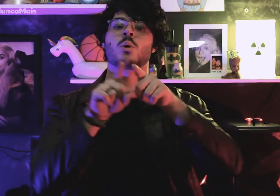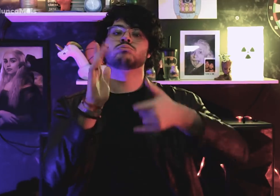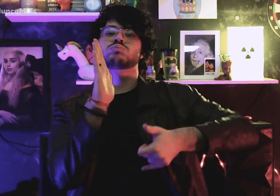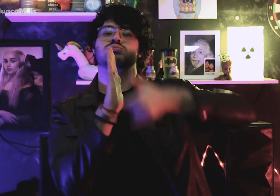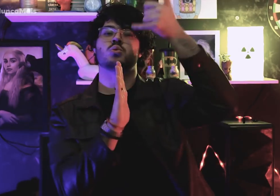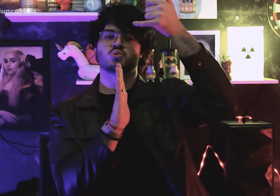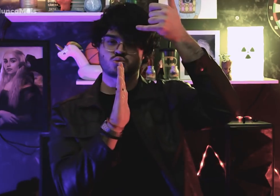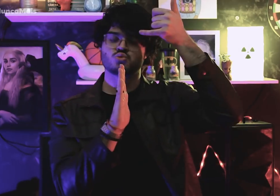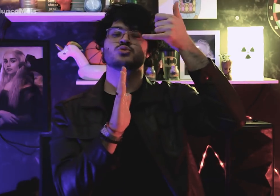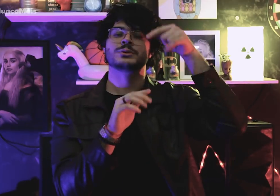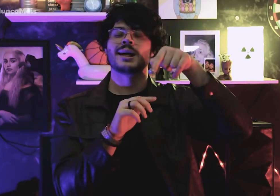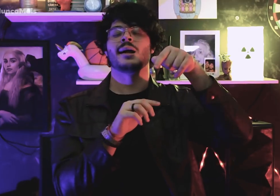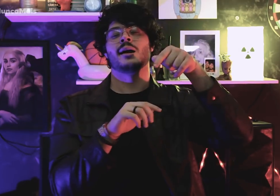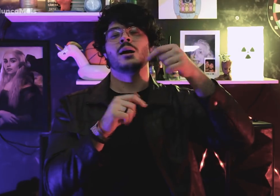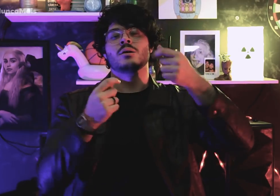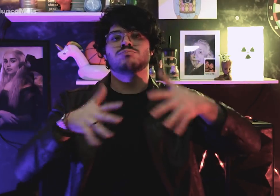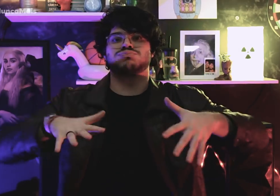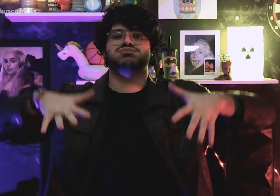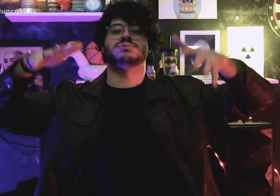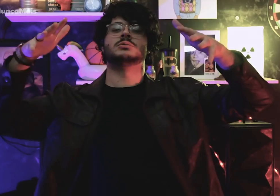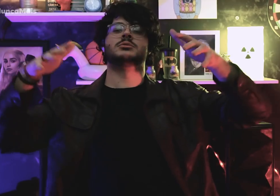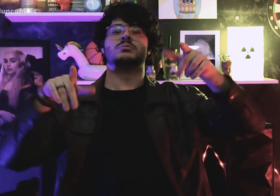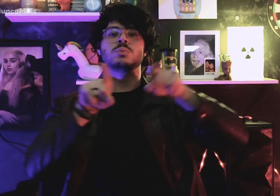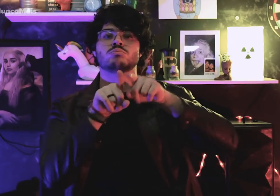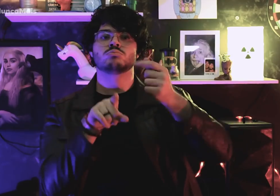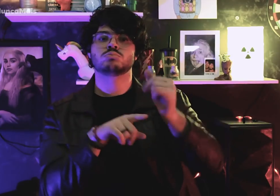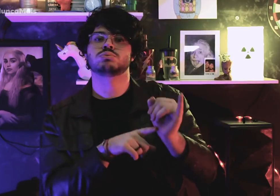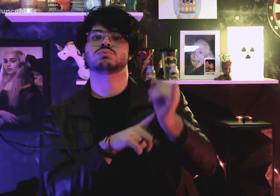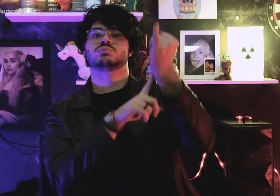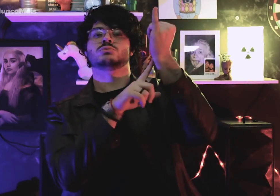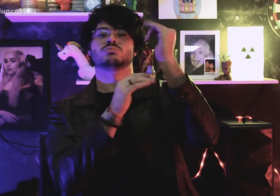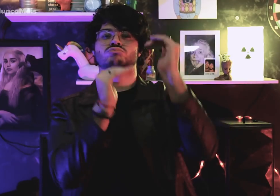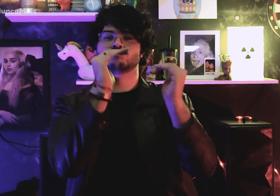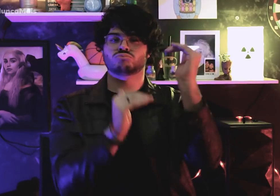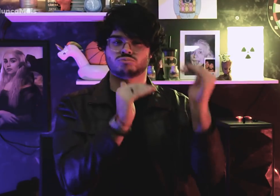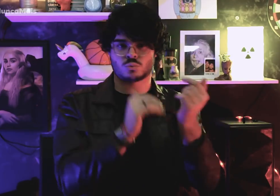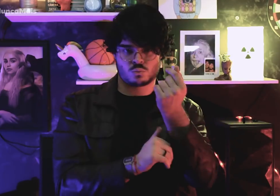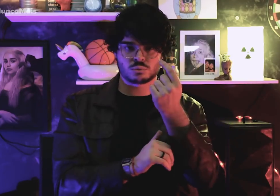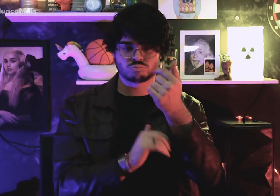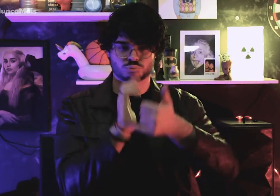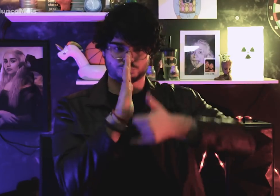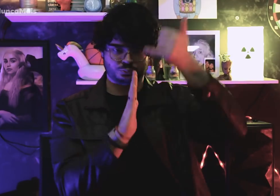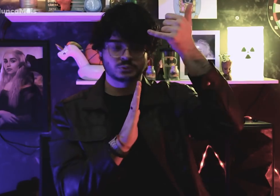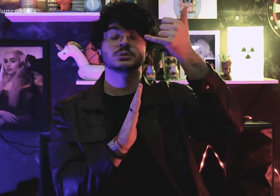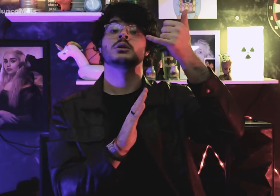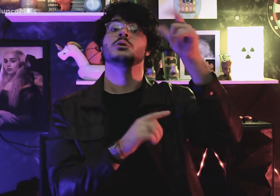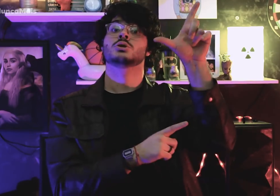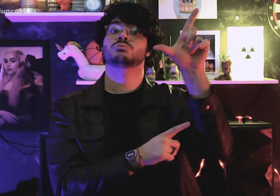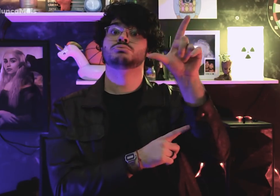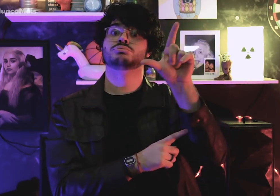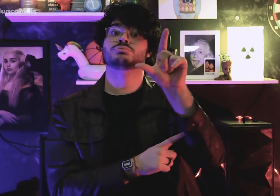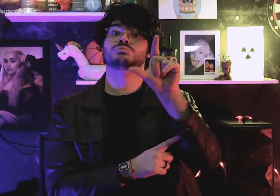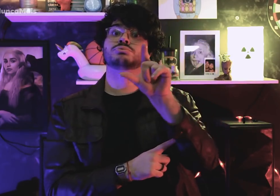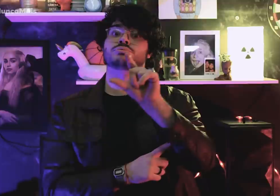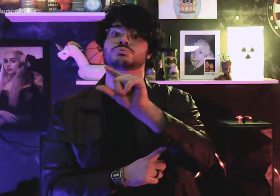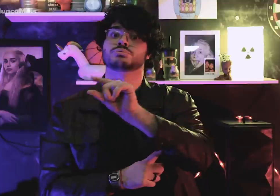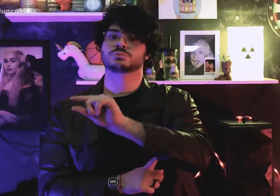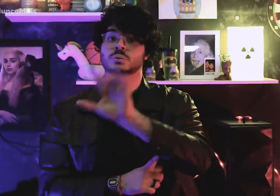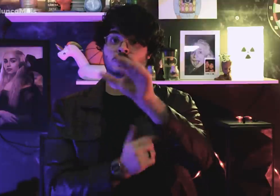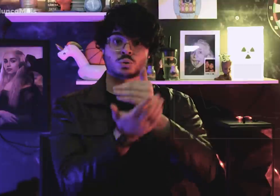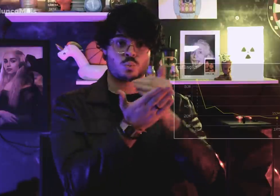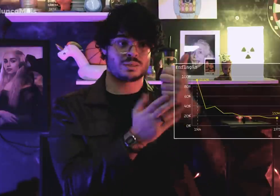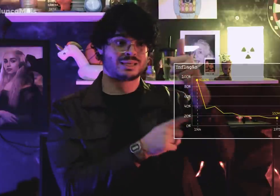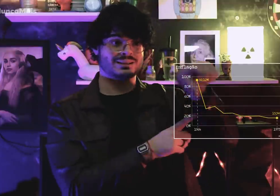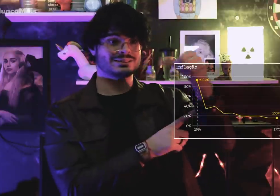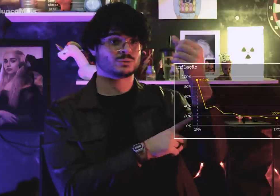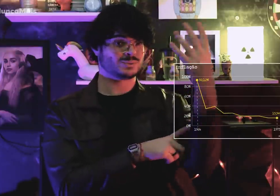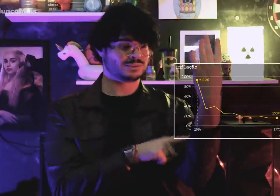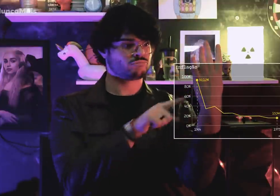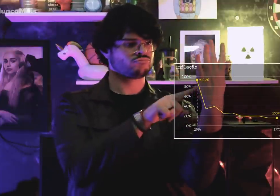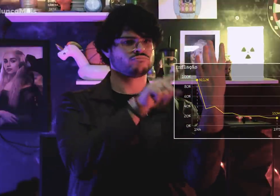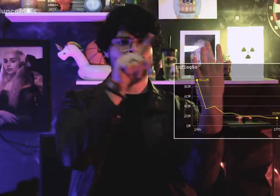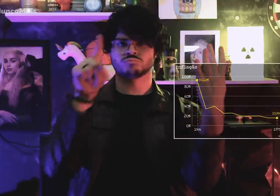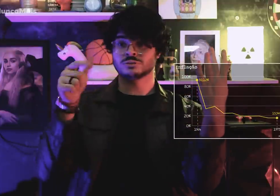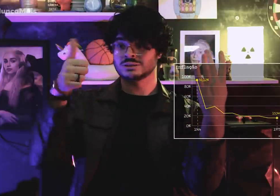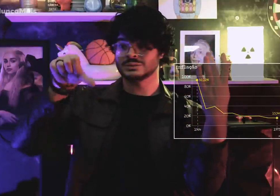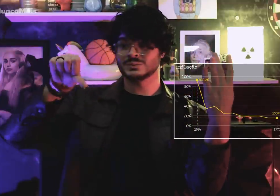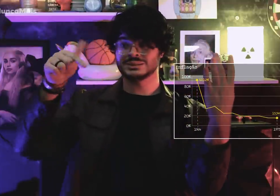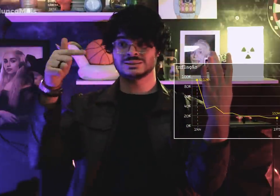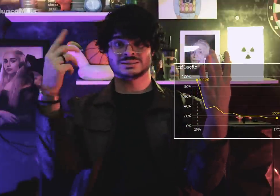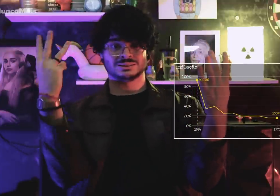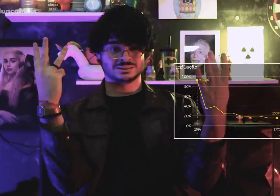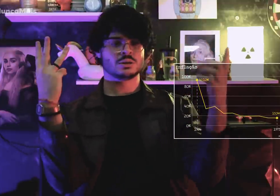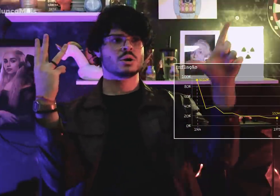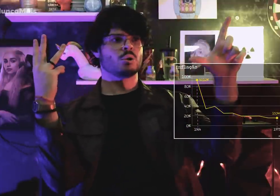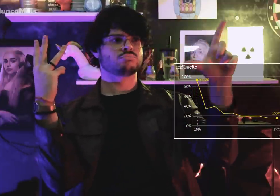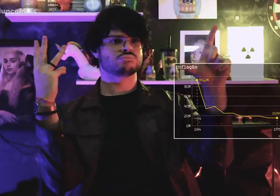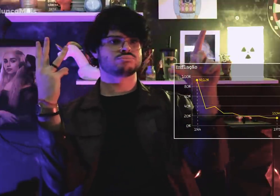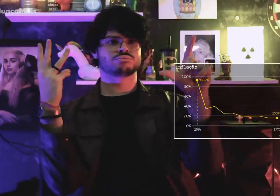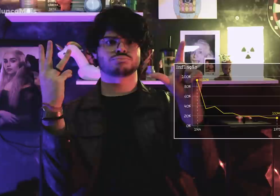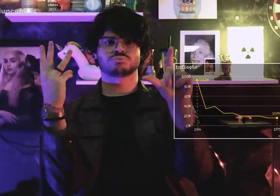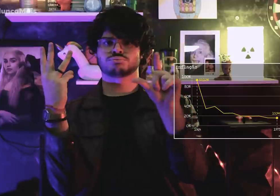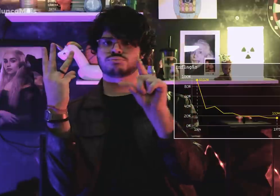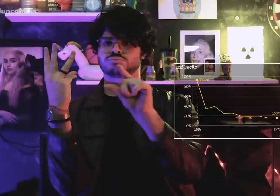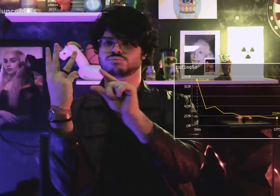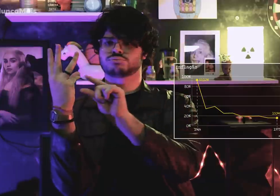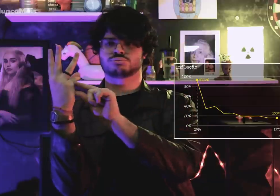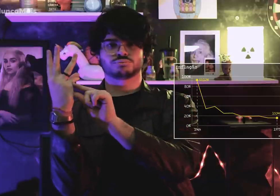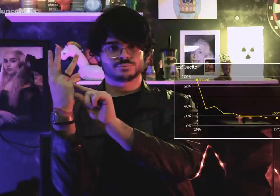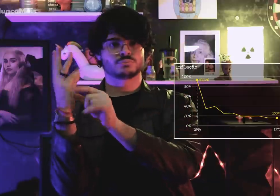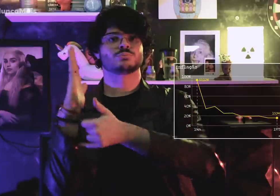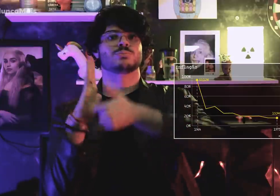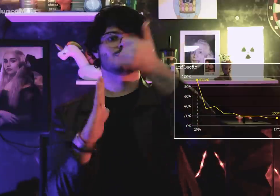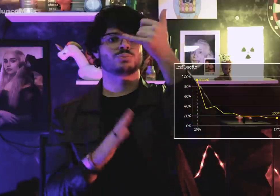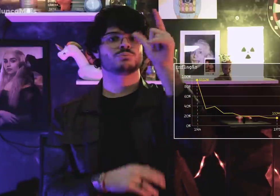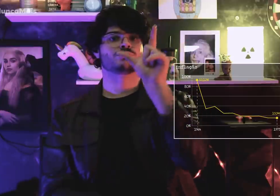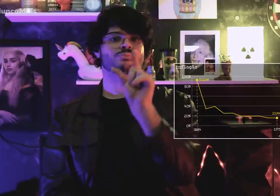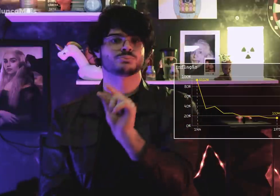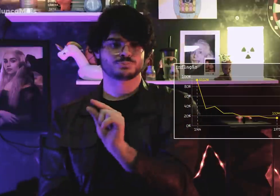and bring down inflation (92.12% from 1964 to 15.54% from 1973).